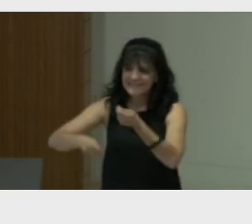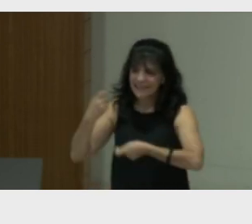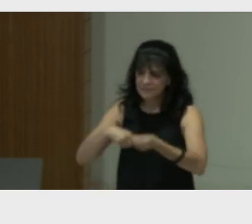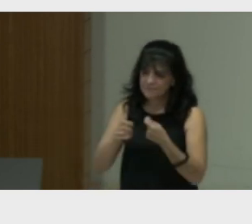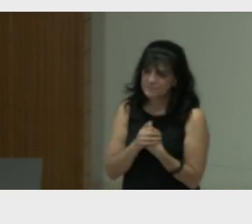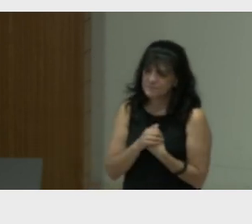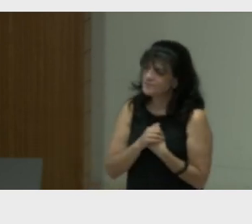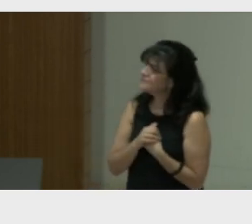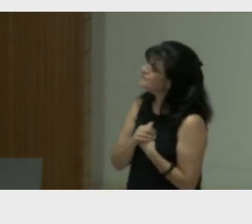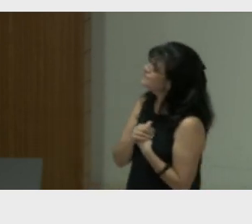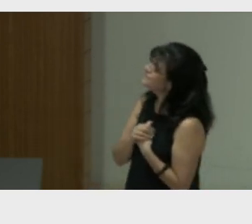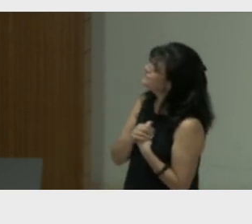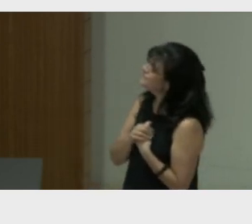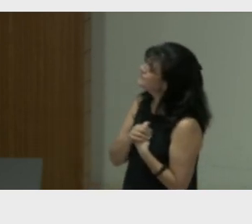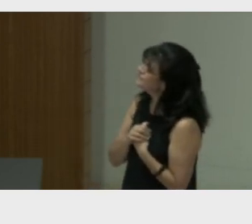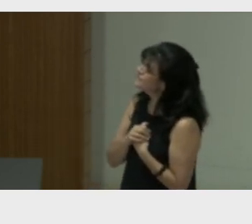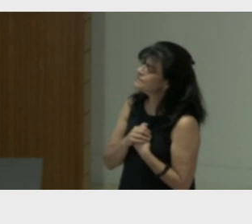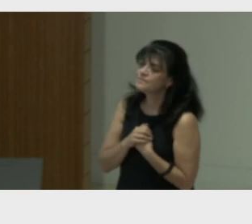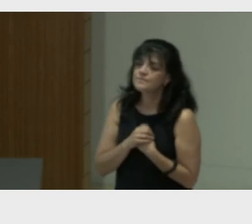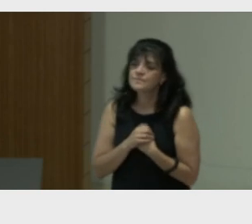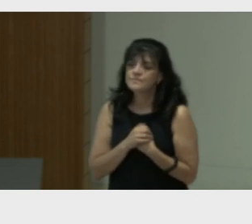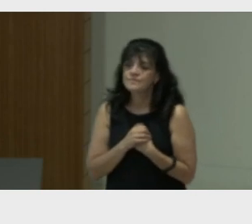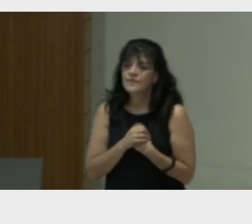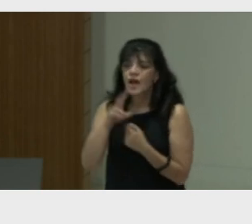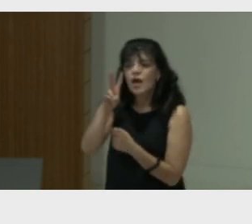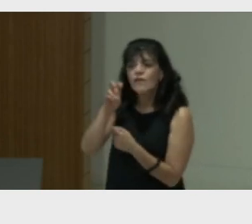I'd like to explore the definition in Vos estis